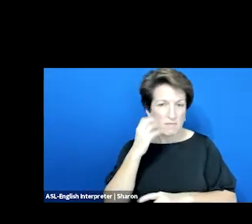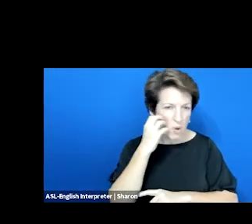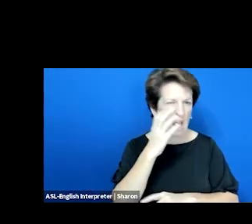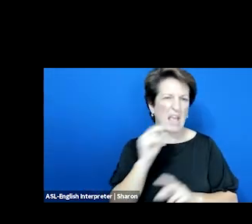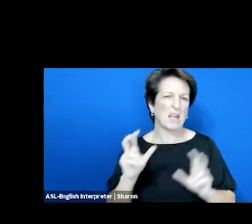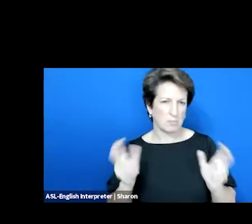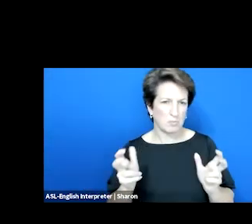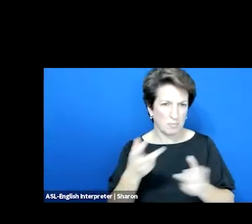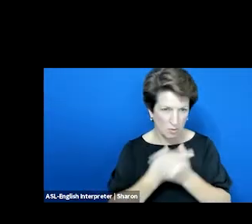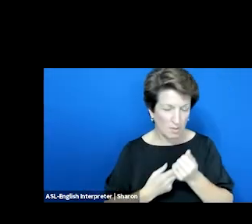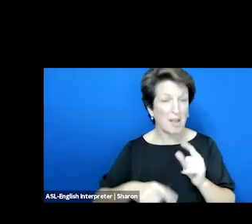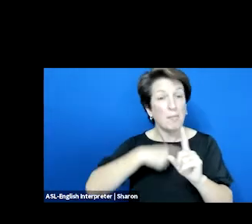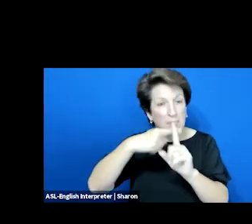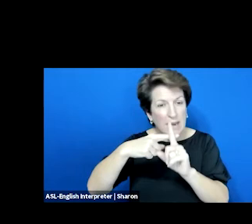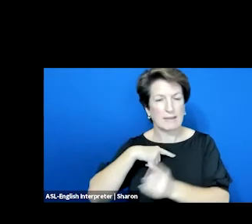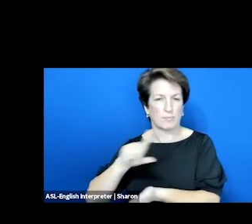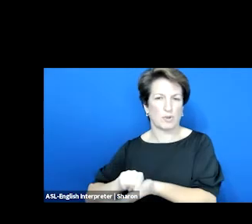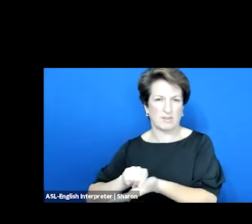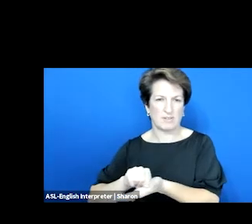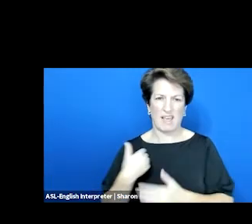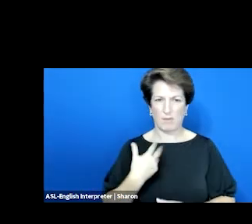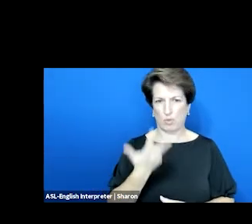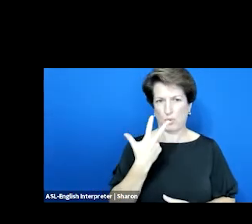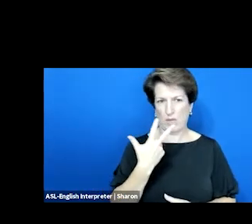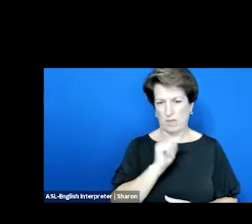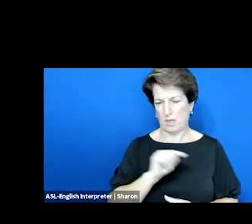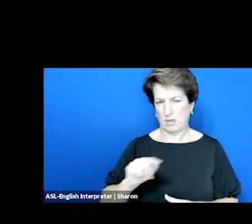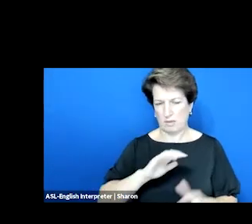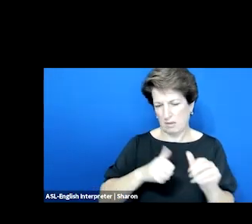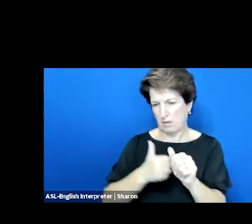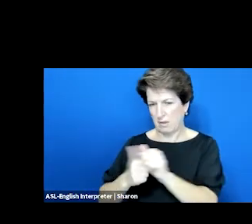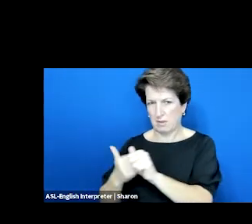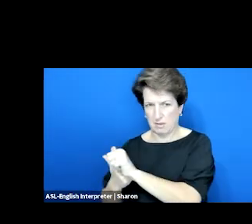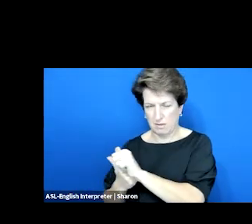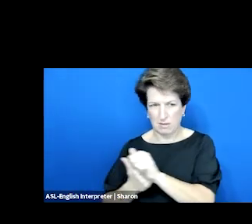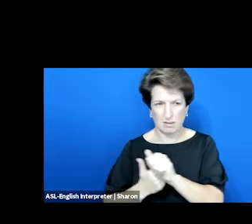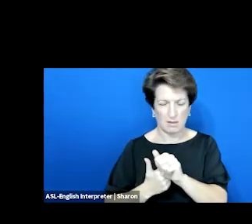reasons, this link is active for five days. They told me, once I get the